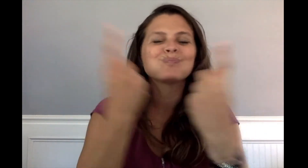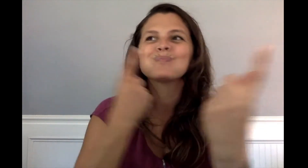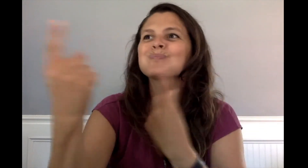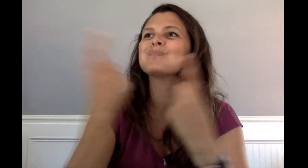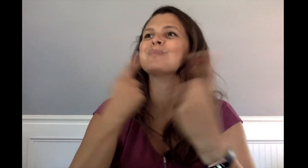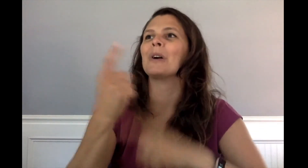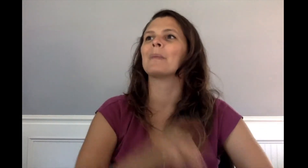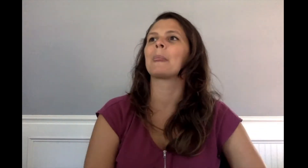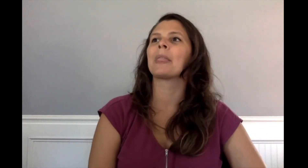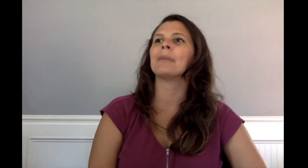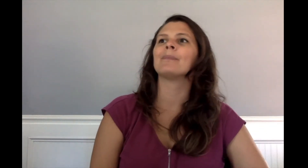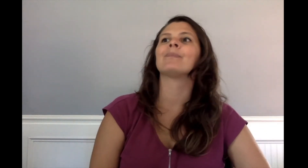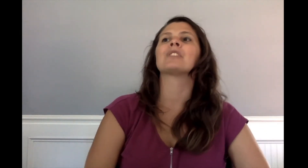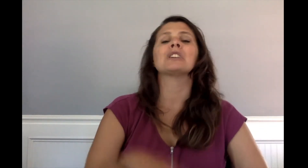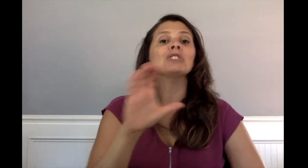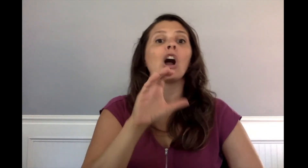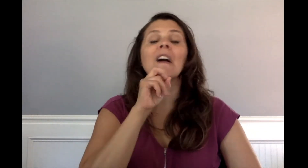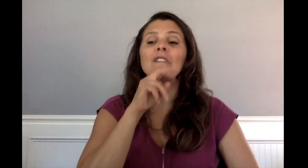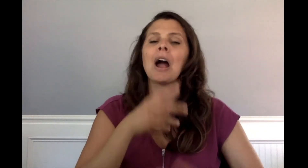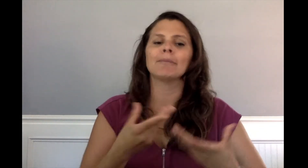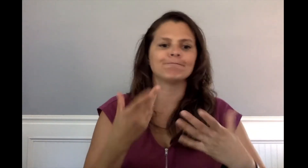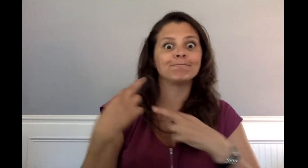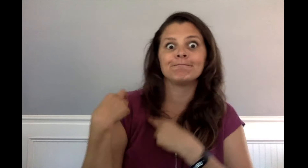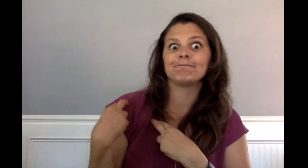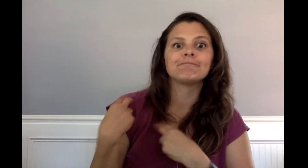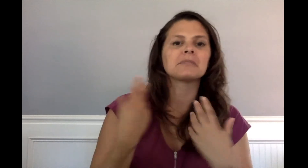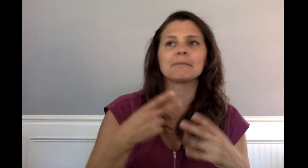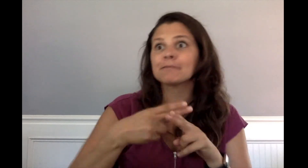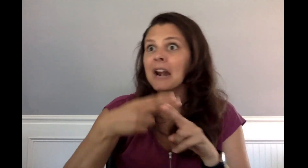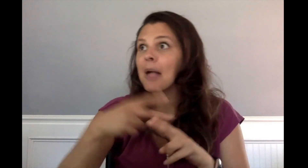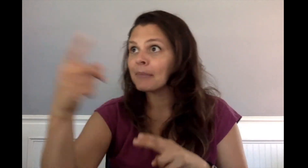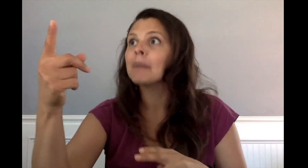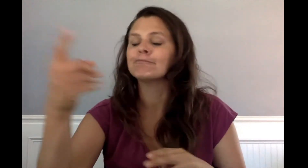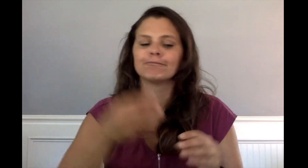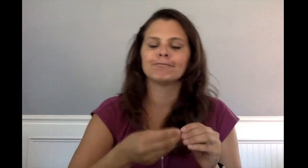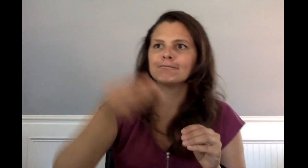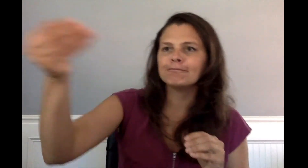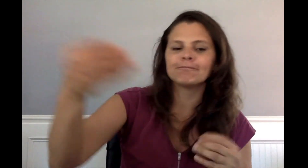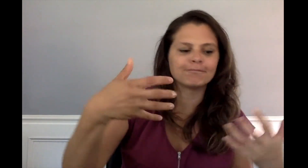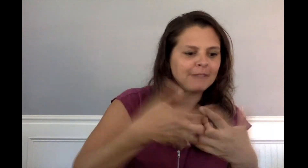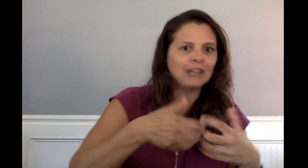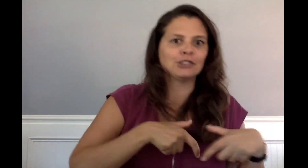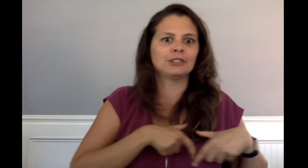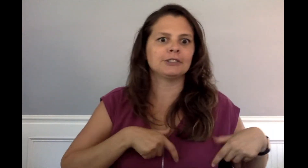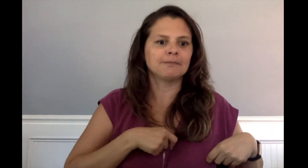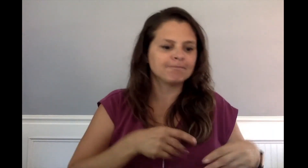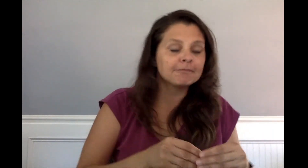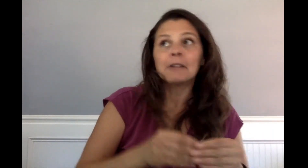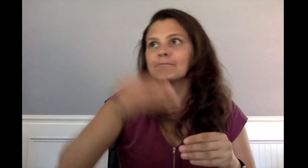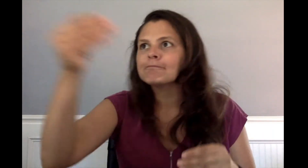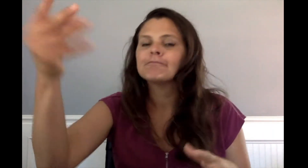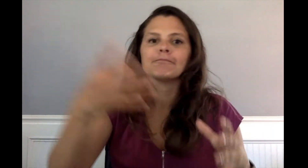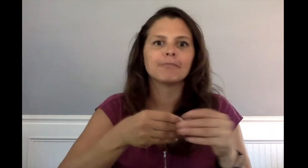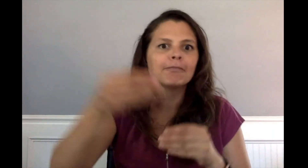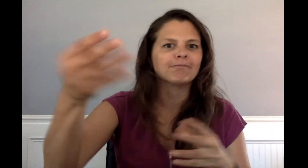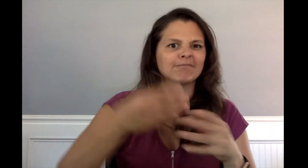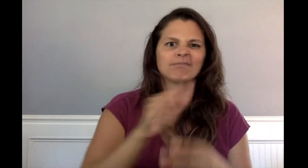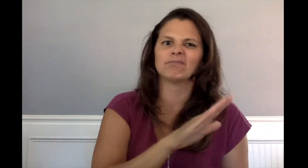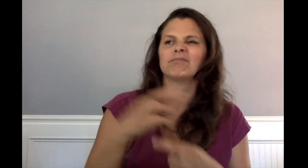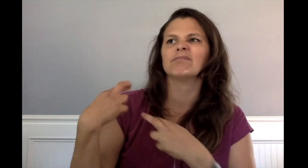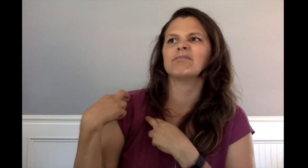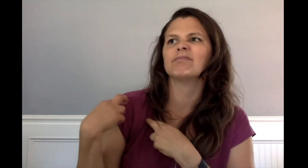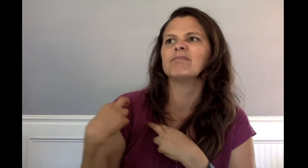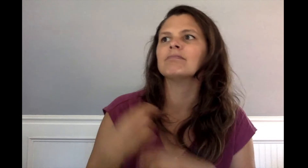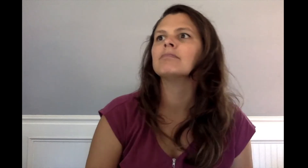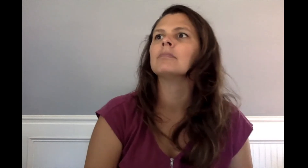Charlie and Frog handed out name tag after name tag.